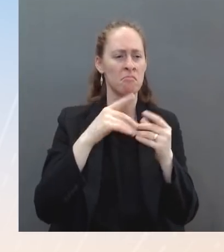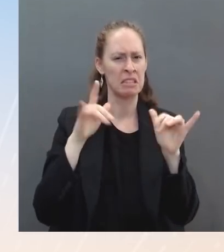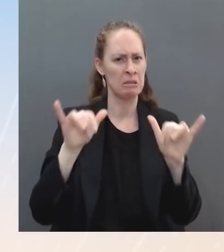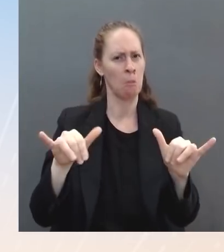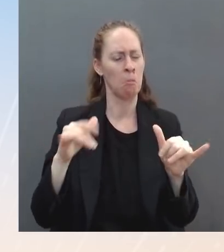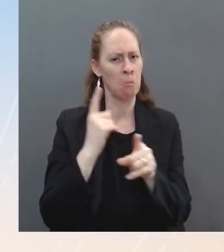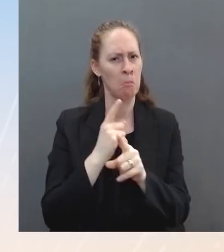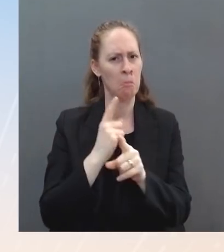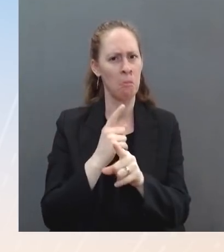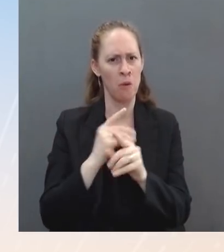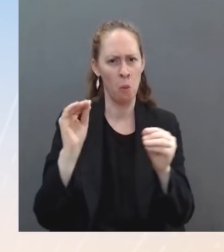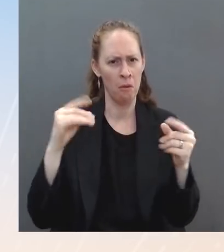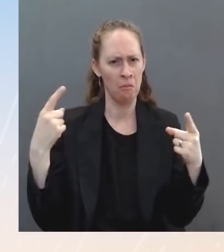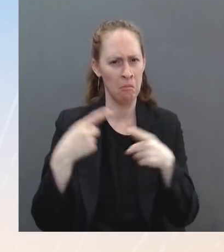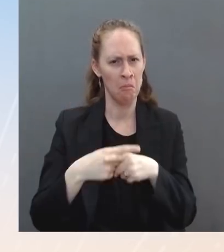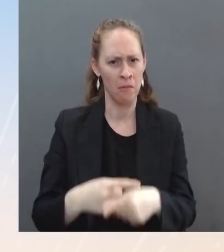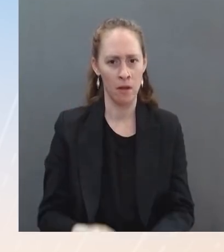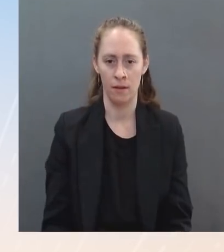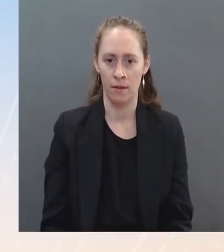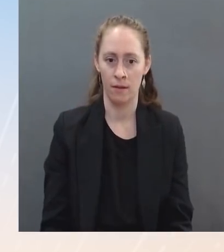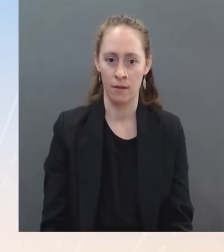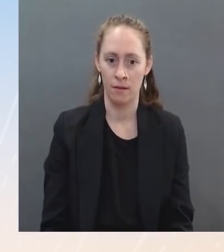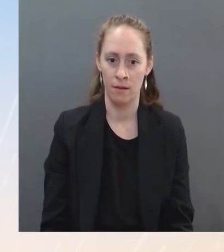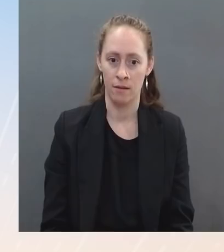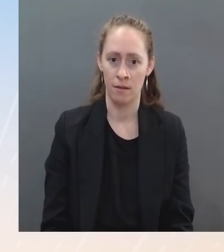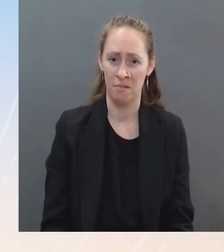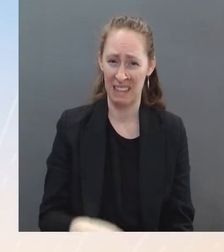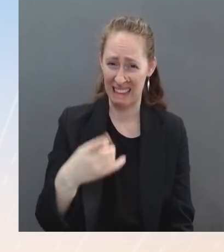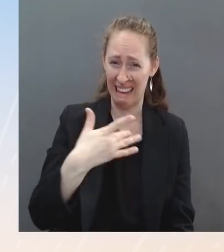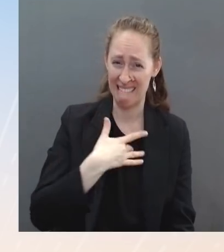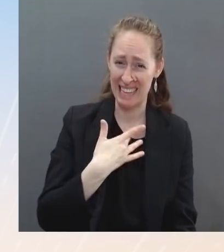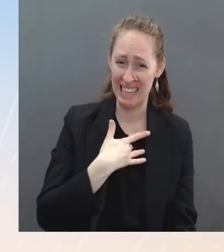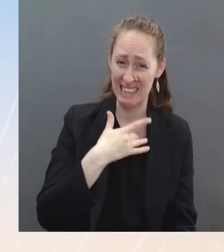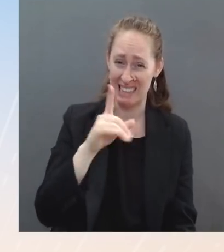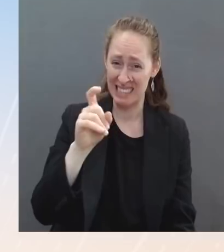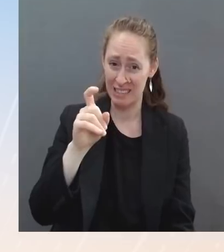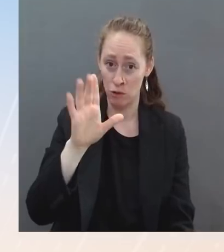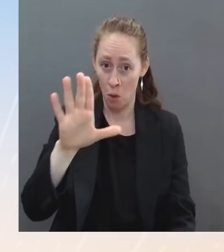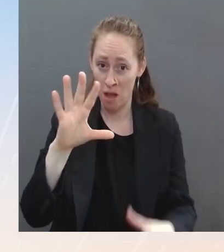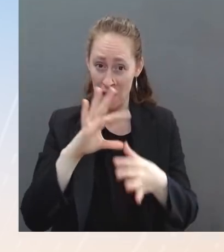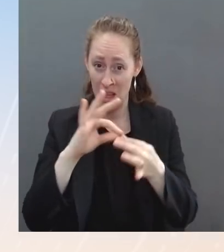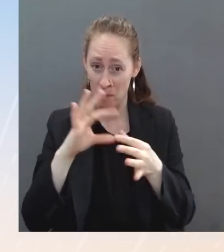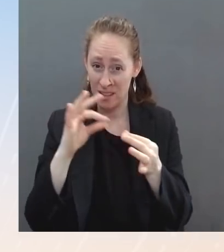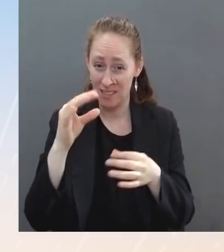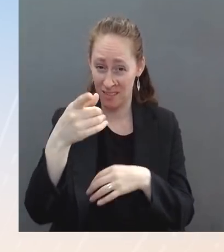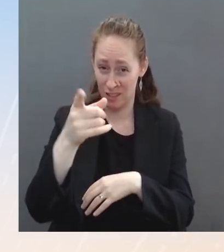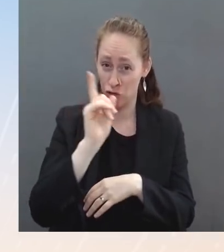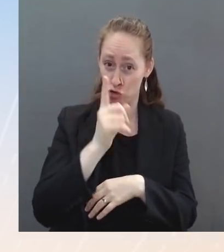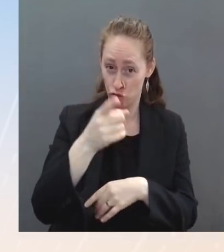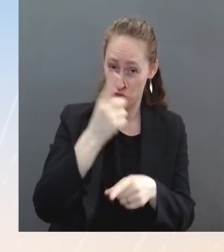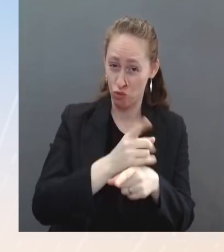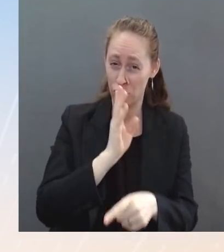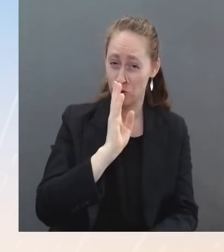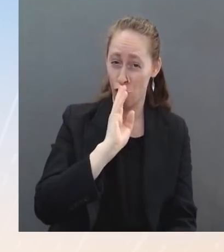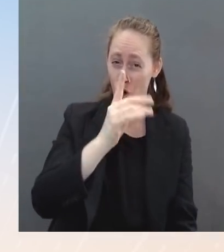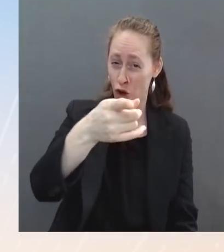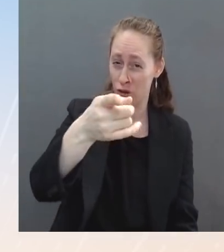You stand by everything you said from the podium yesterday? Ms. Bedingfield: We put forward information yesterday, and I think you can draw the appropriate conclusion from that.